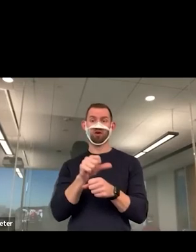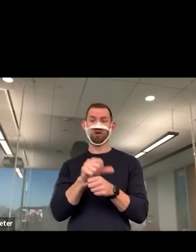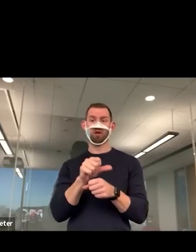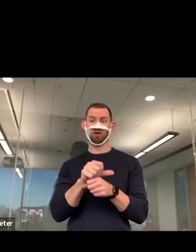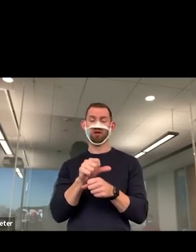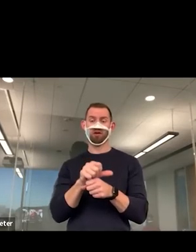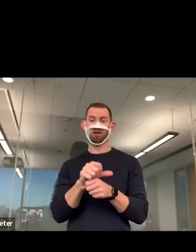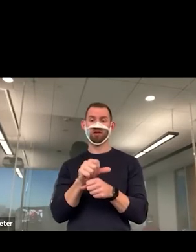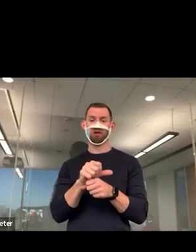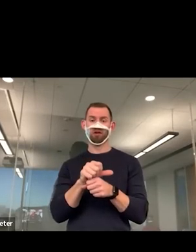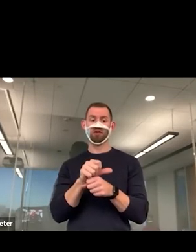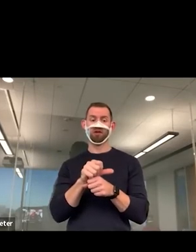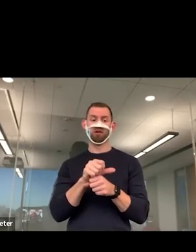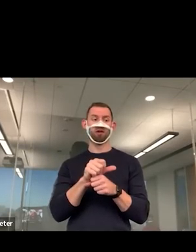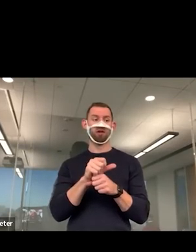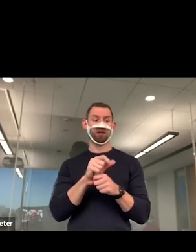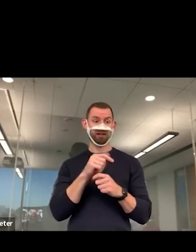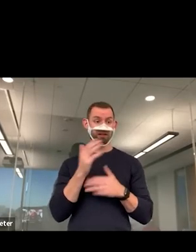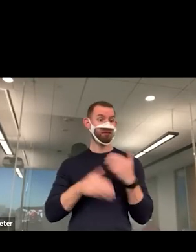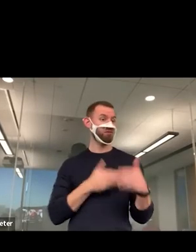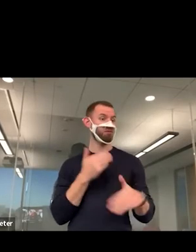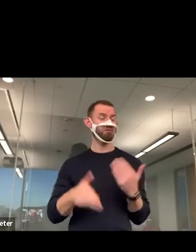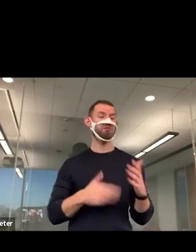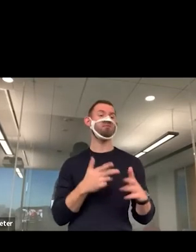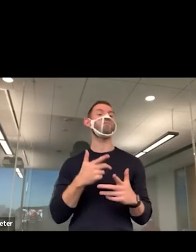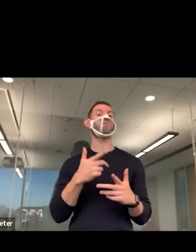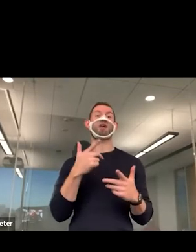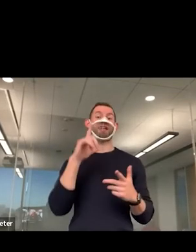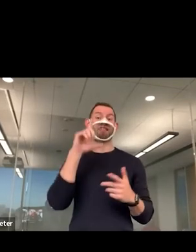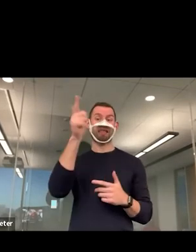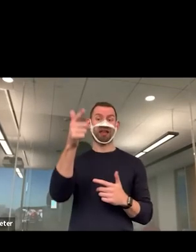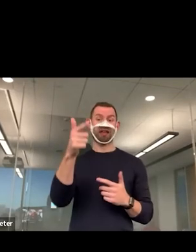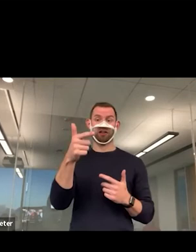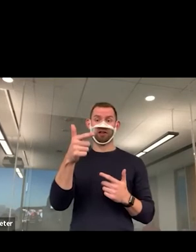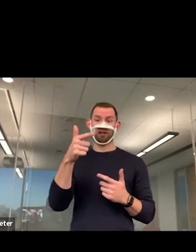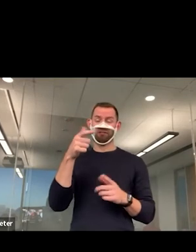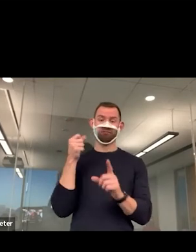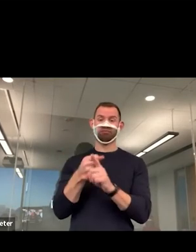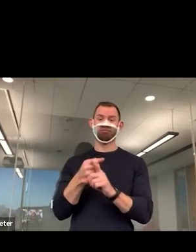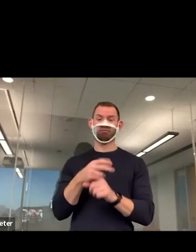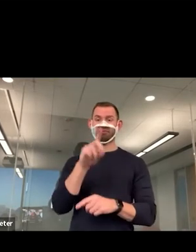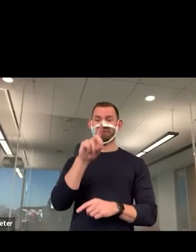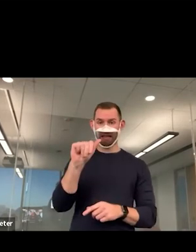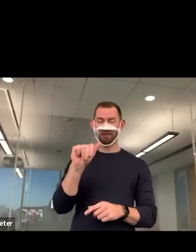and you become disabled then you would collect ssdi because you paid into the system but a lot